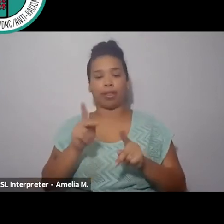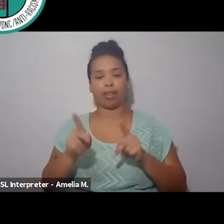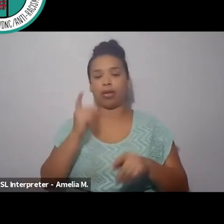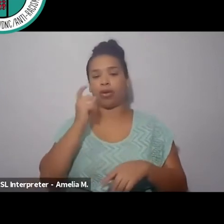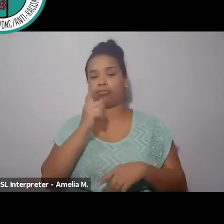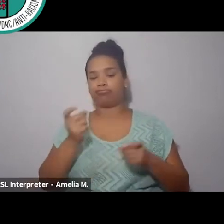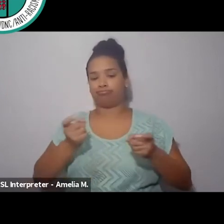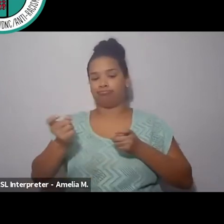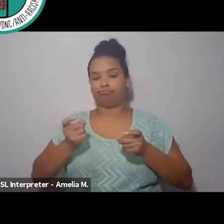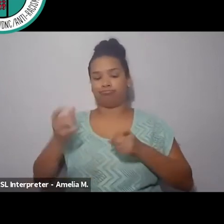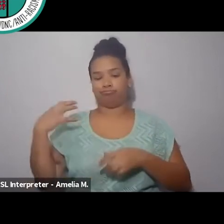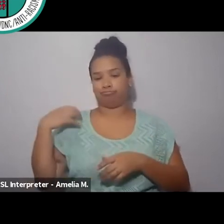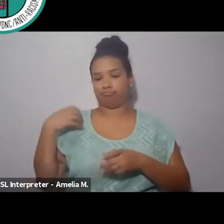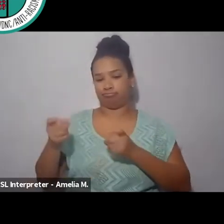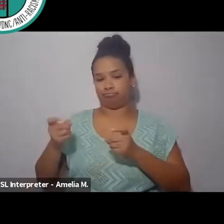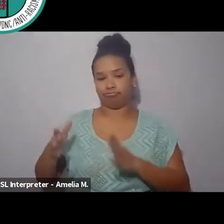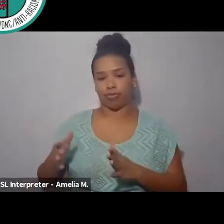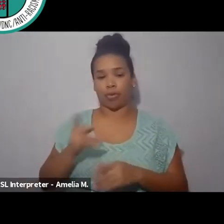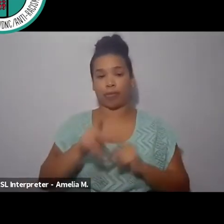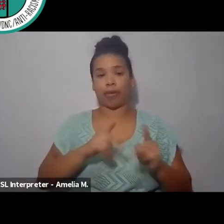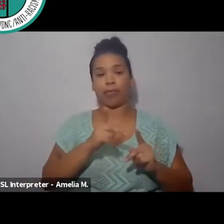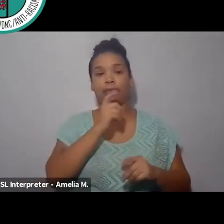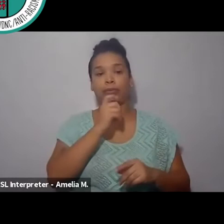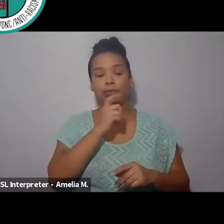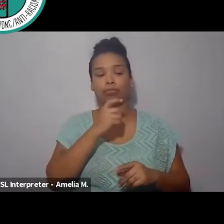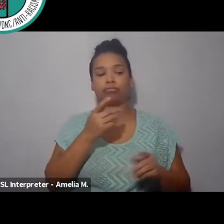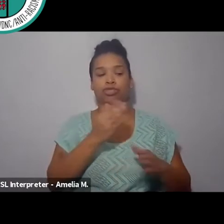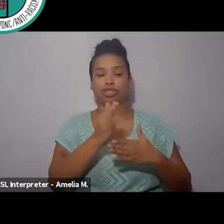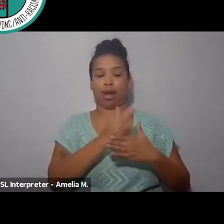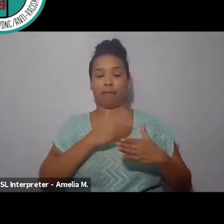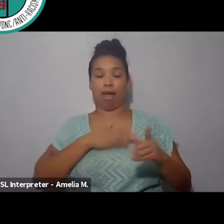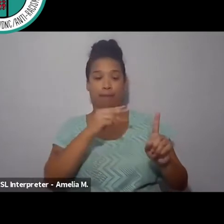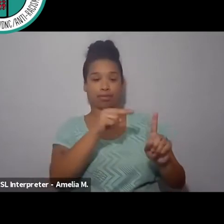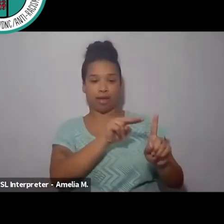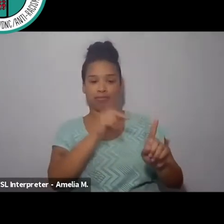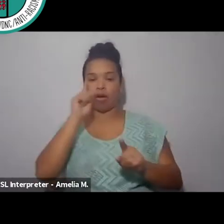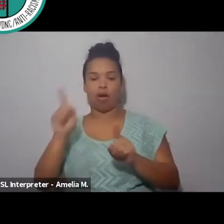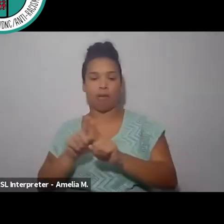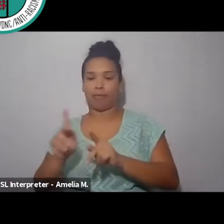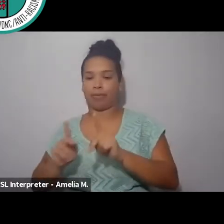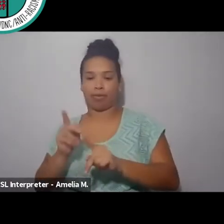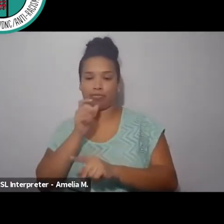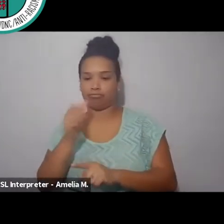or those who respond or share my point of view, but also those who do not share it and do not have it.